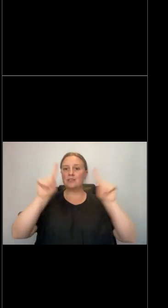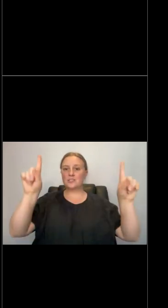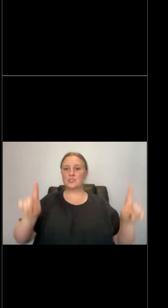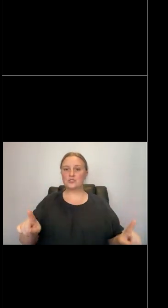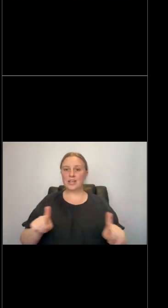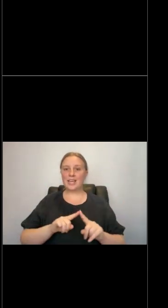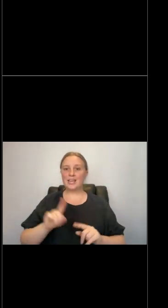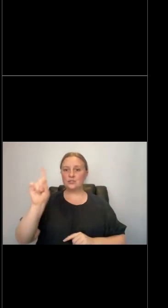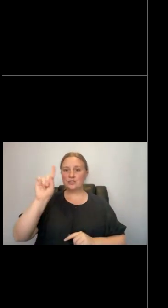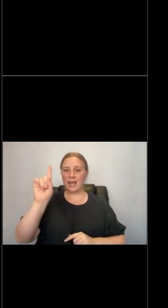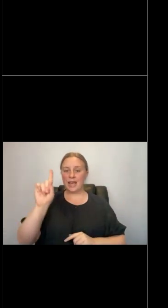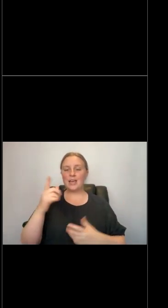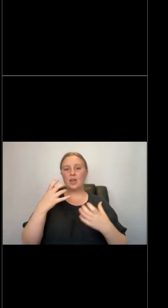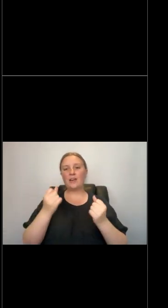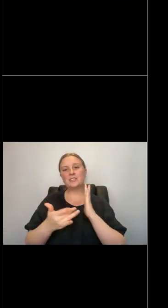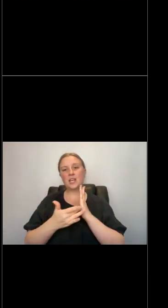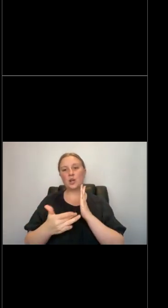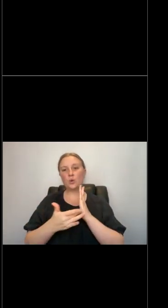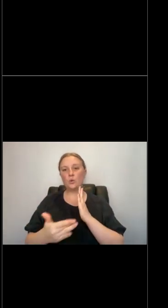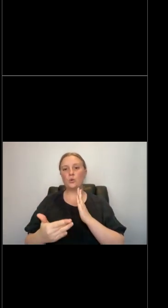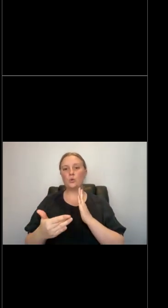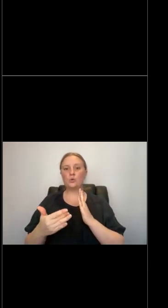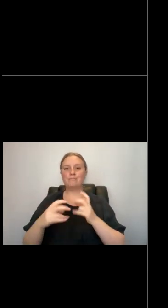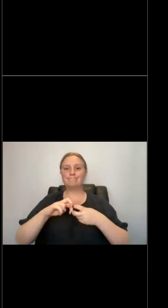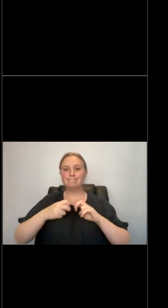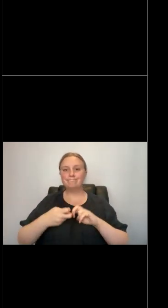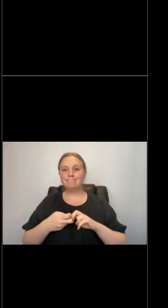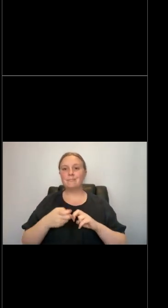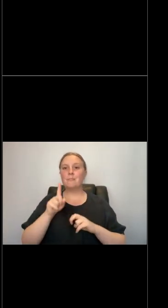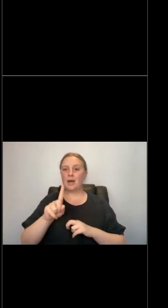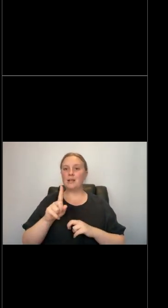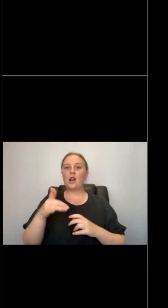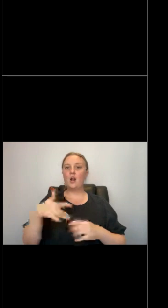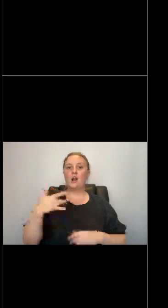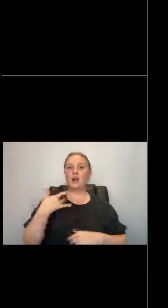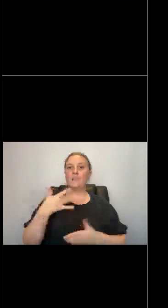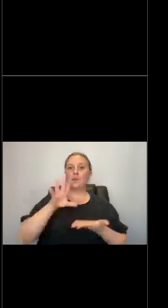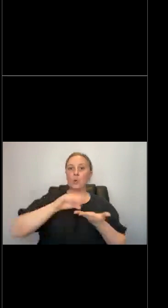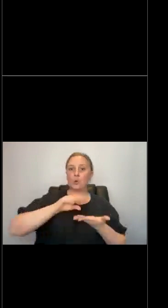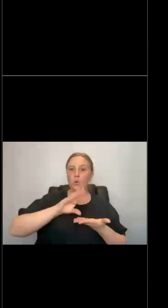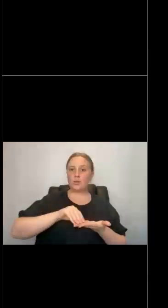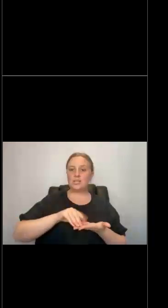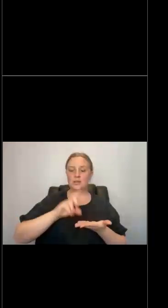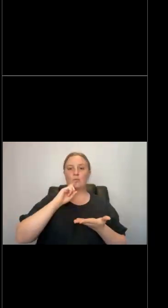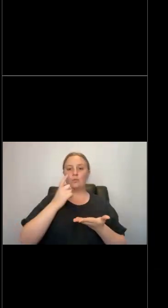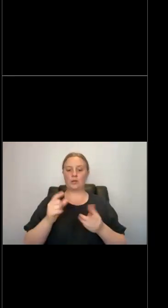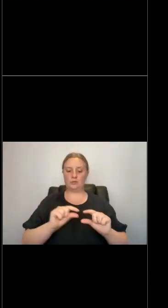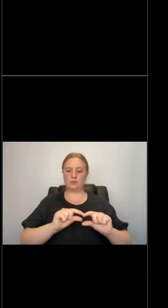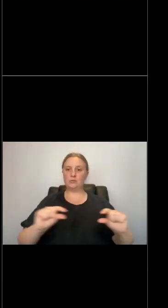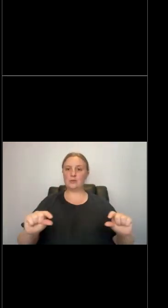but they will be available on the live recording. Thank you so much everybody for joining us today. And thank you, Sarah.